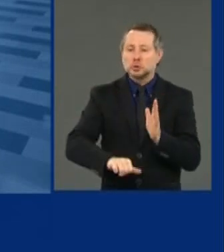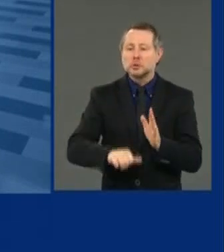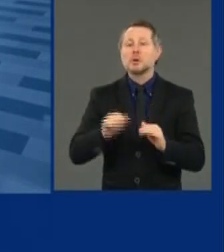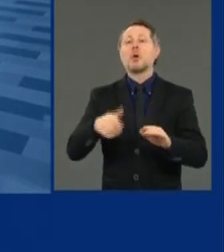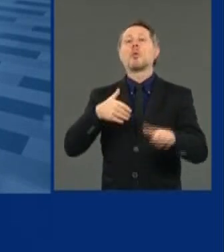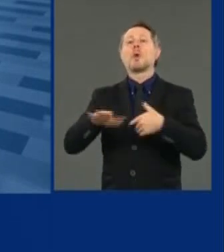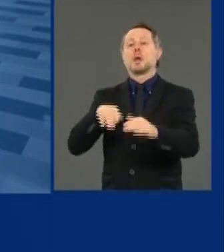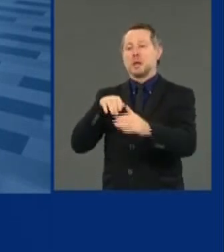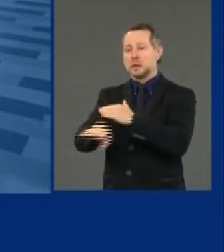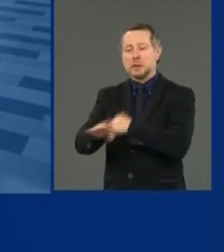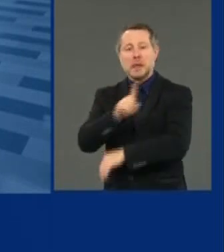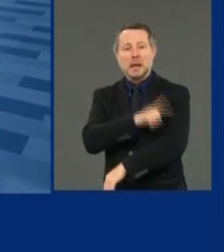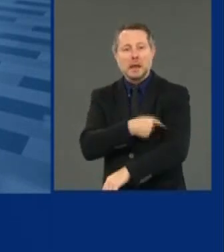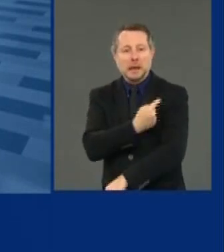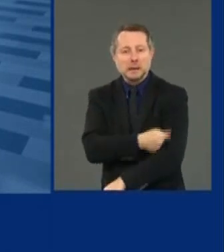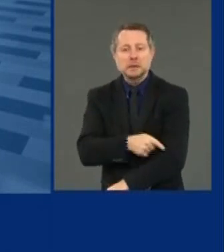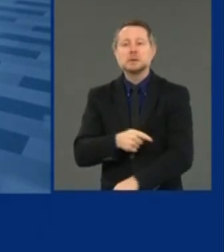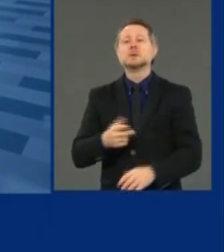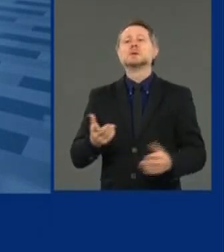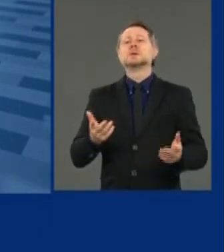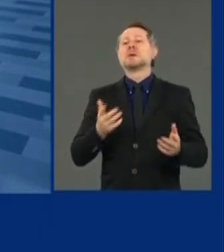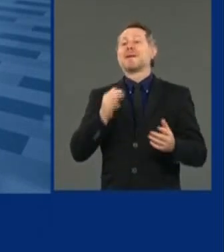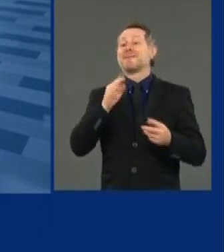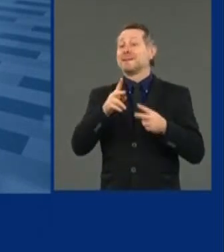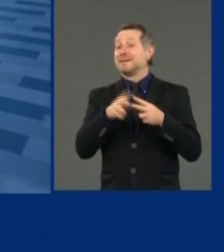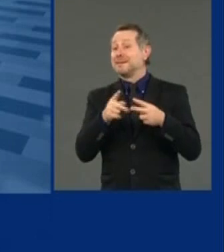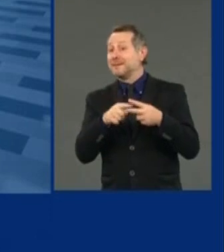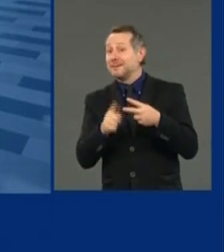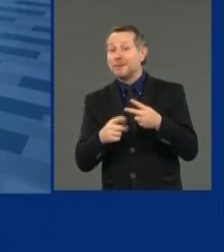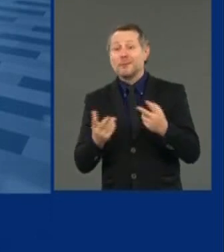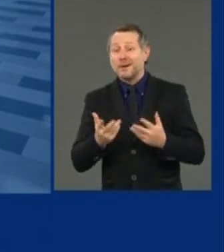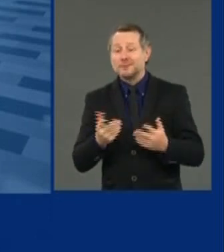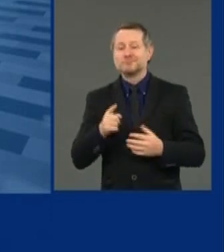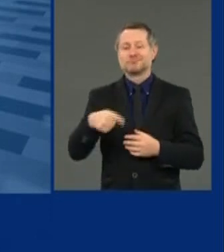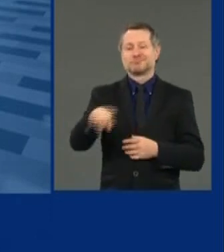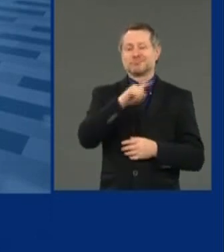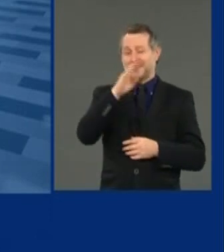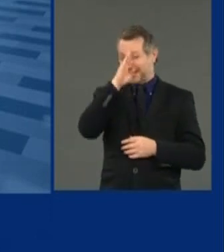AND AM BUT LA TORI CARE. WHEN WE OPEN UP FOR ELECTIVE SURGERY ON THE HOSPITAL SYSTEM,